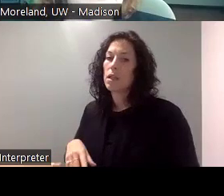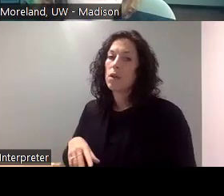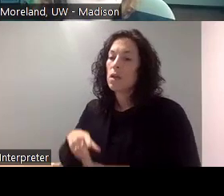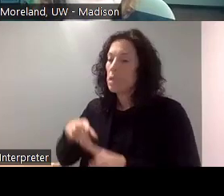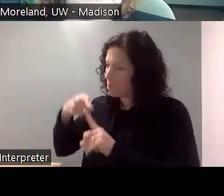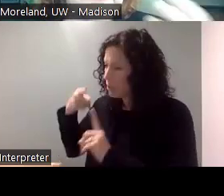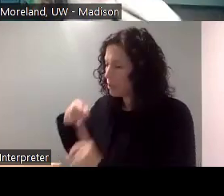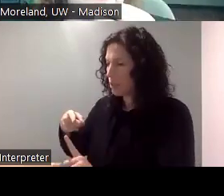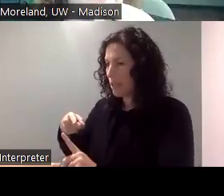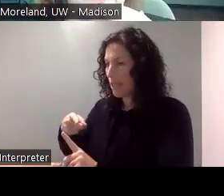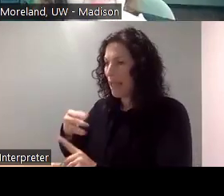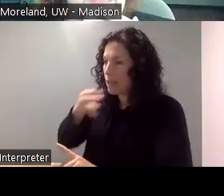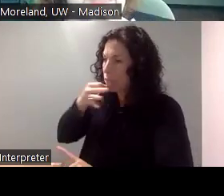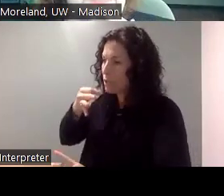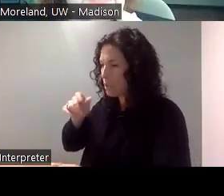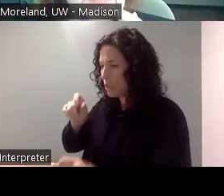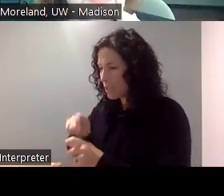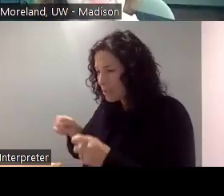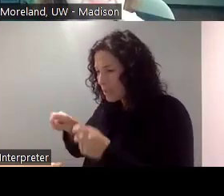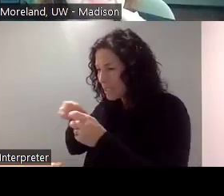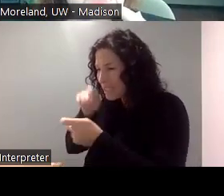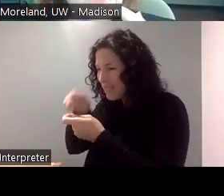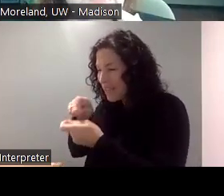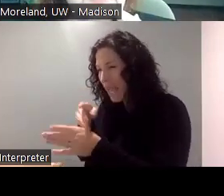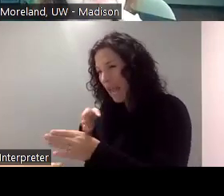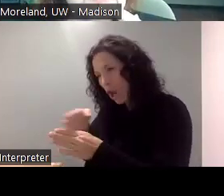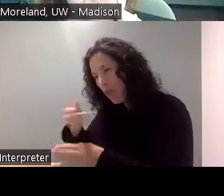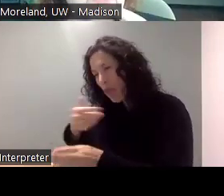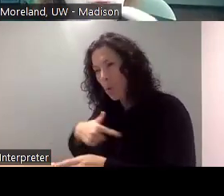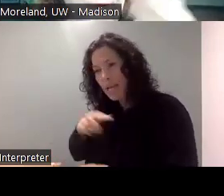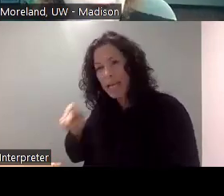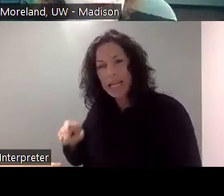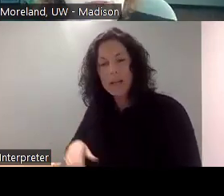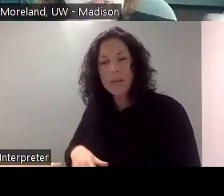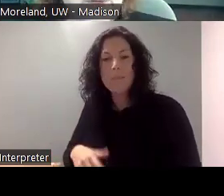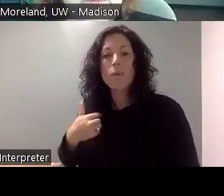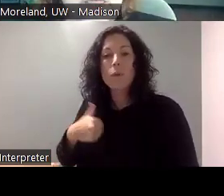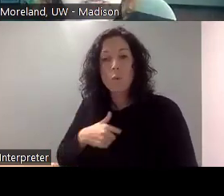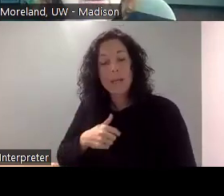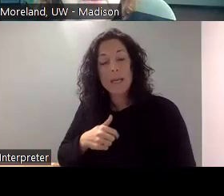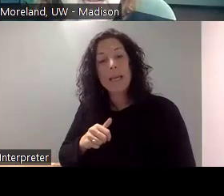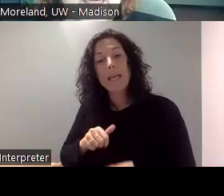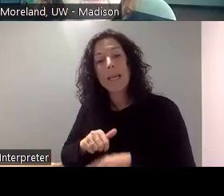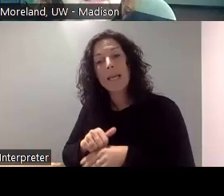on a particular area we needed, and we sent through, the department sent through in my office,